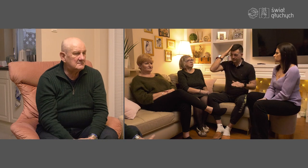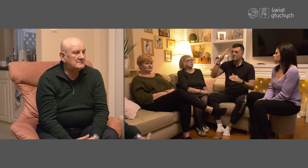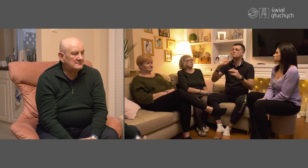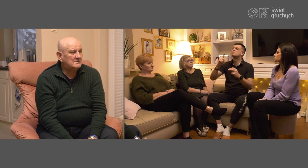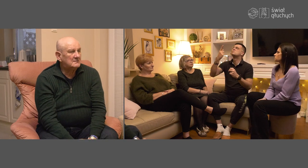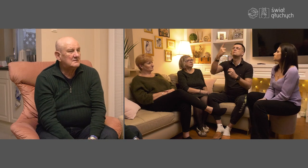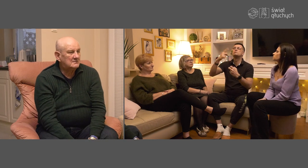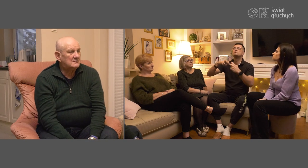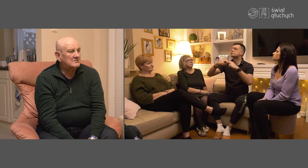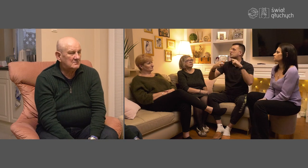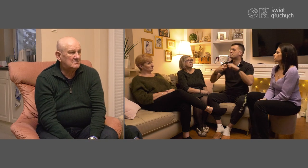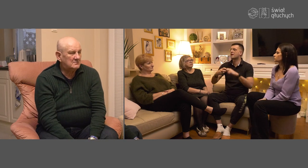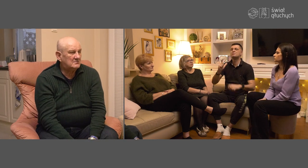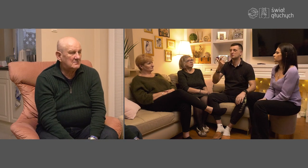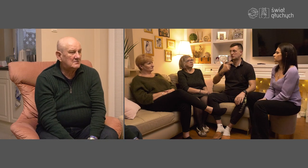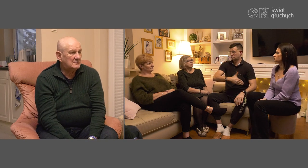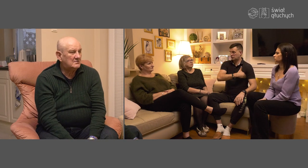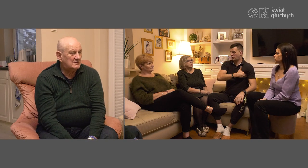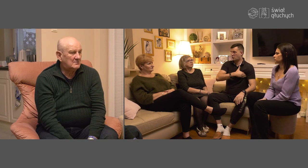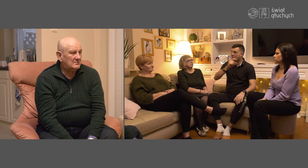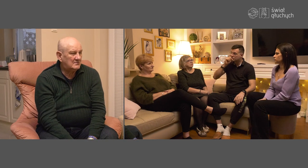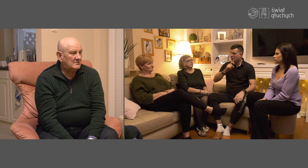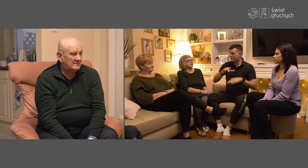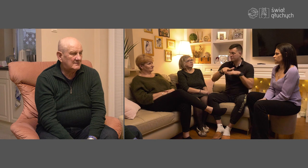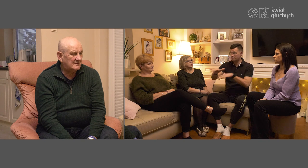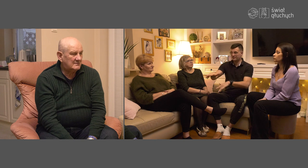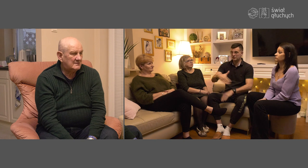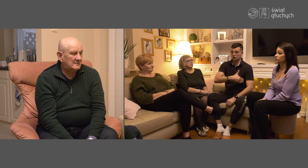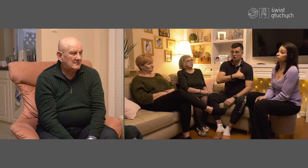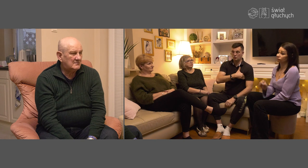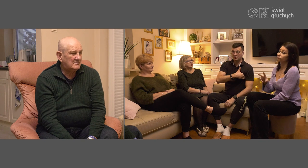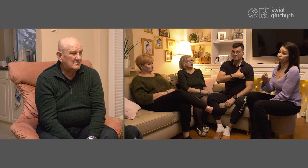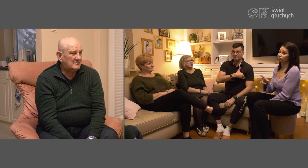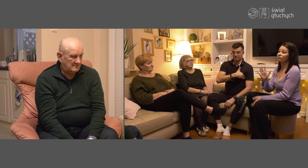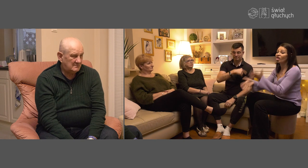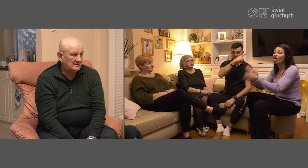[Rafał]: I know what the main problem can be - the bad influence of school.